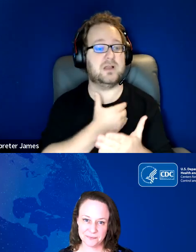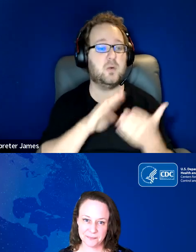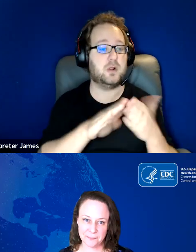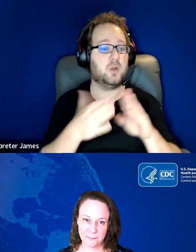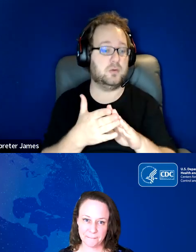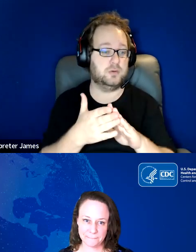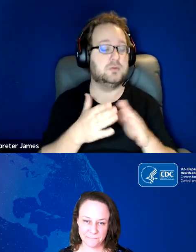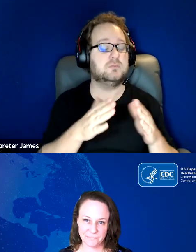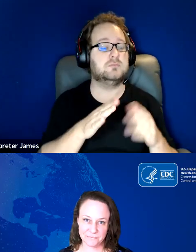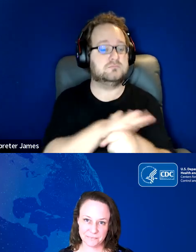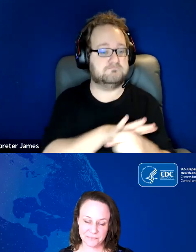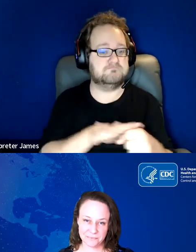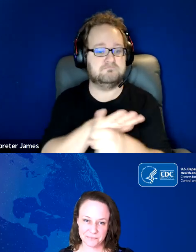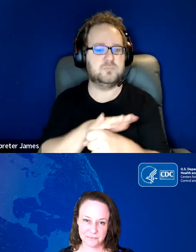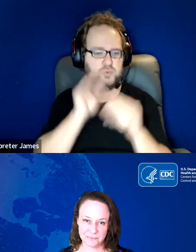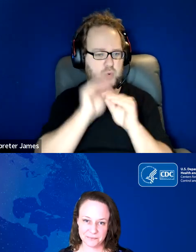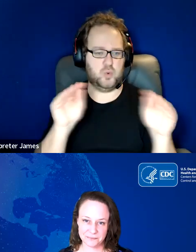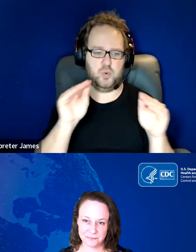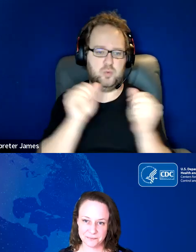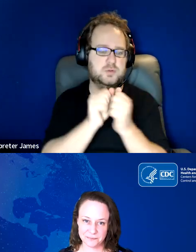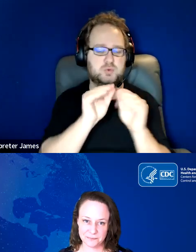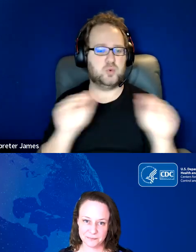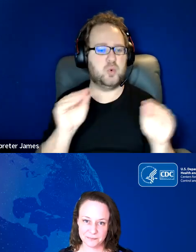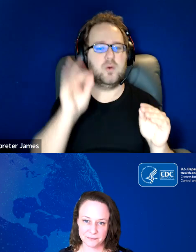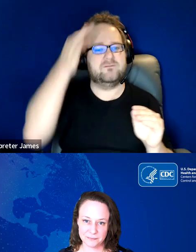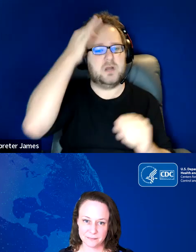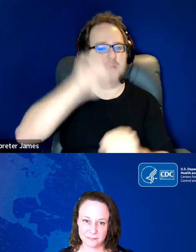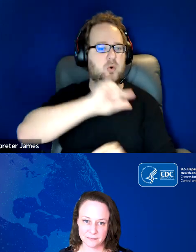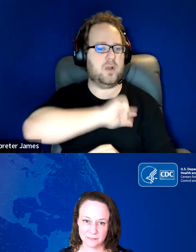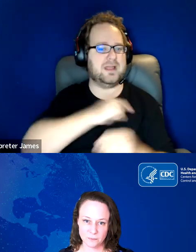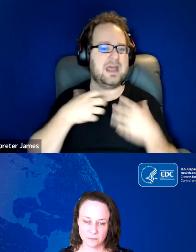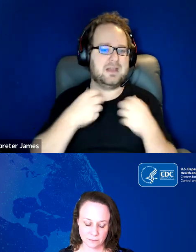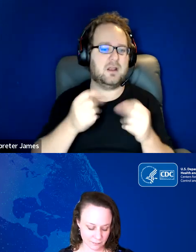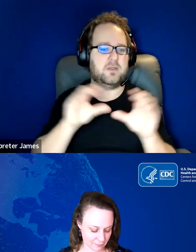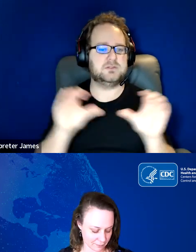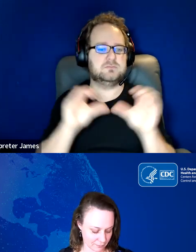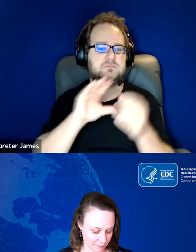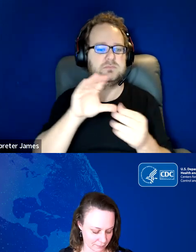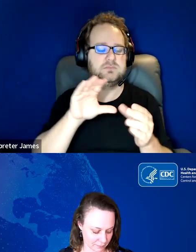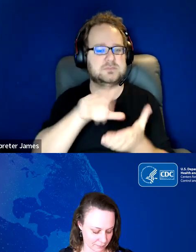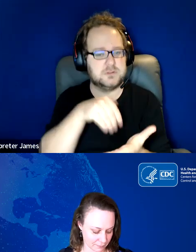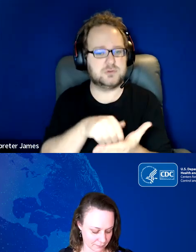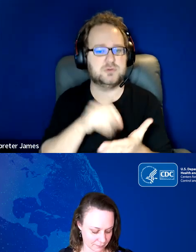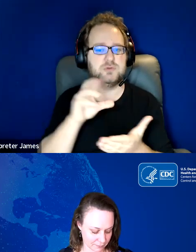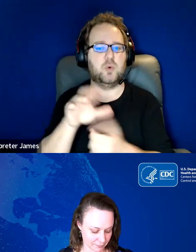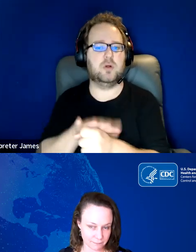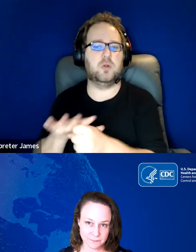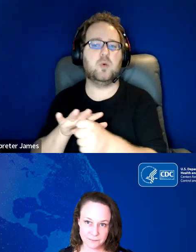noted that with no Federally qualified health centers or local health departments in some of the rural area, they'